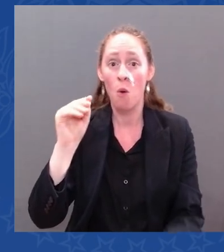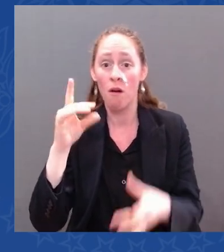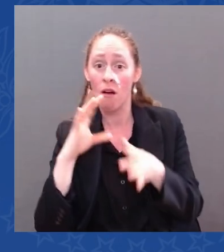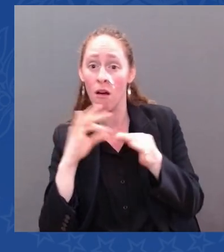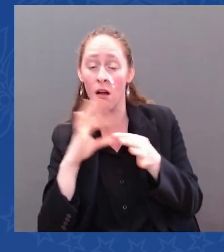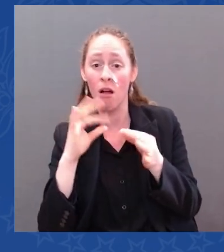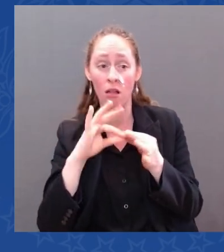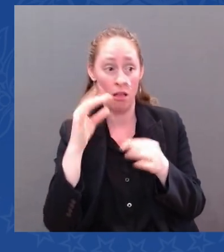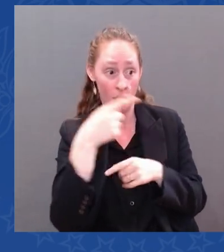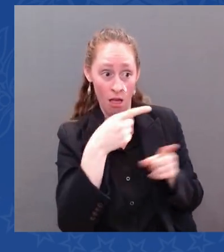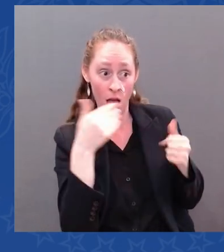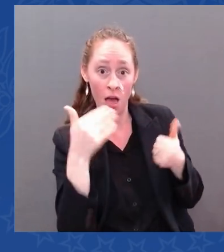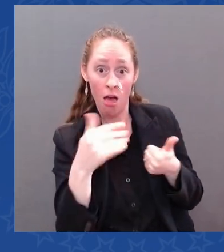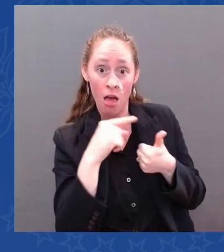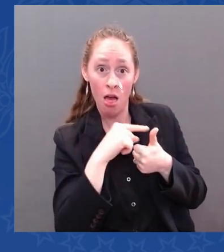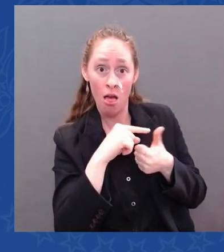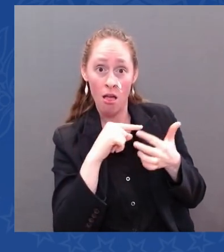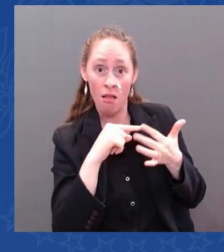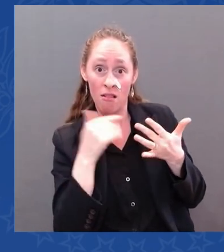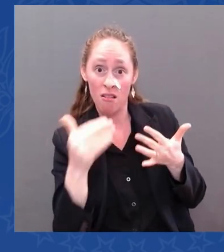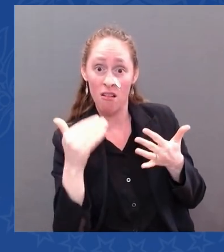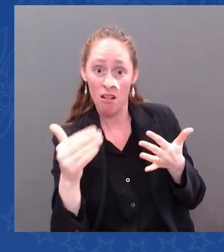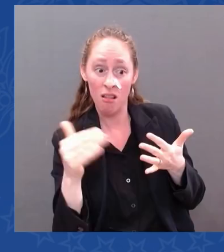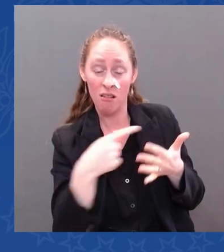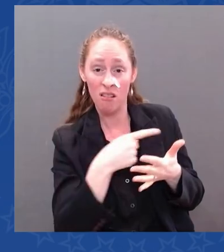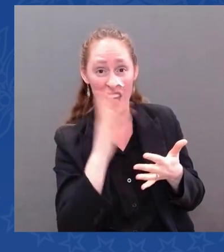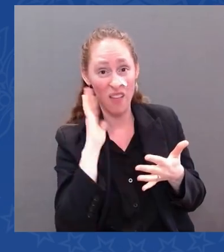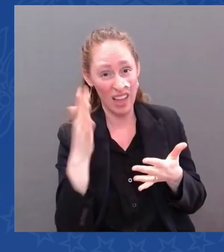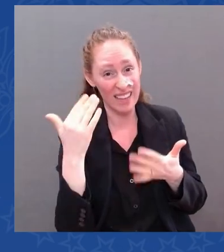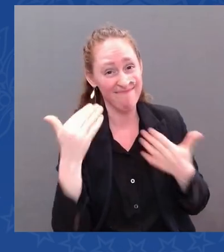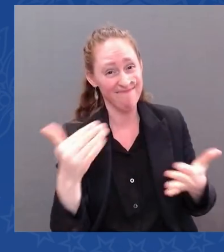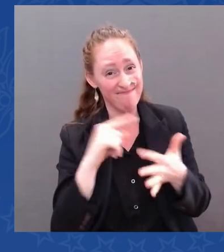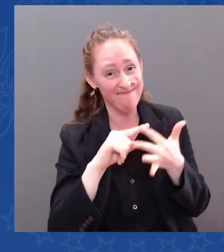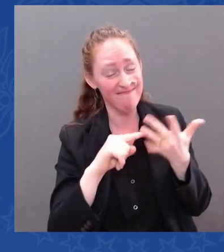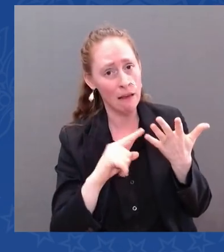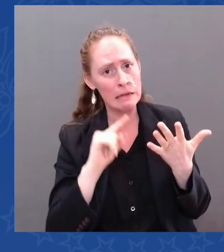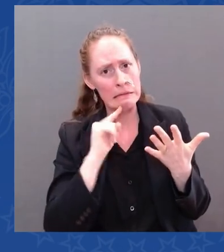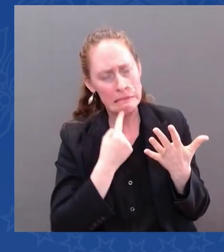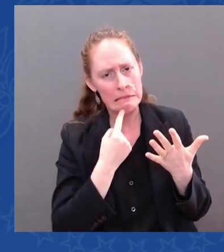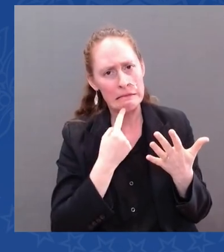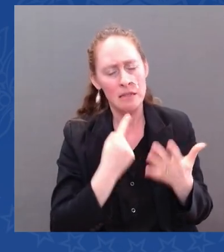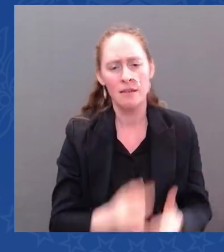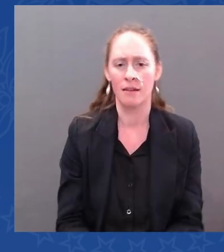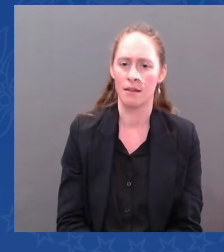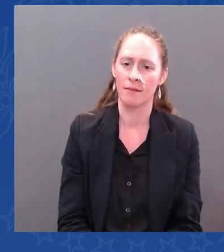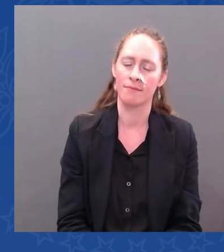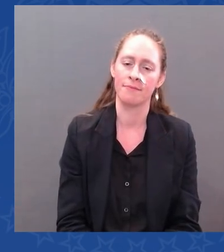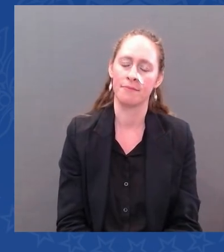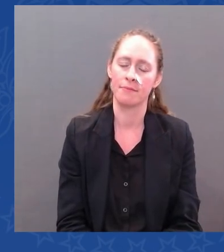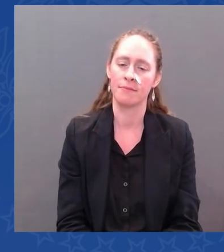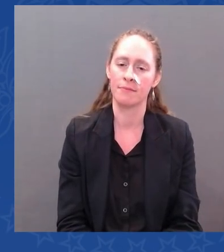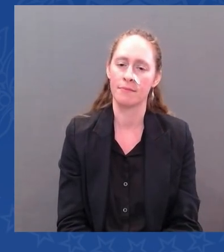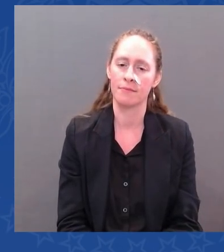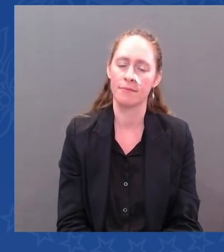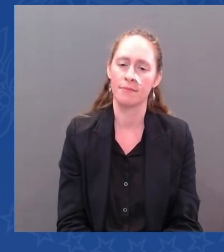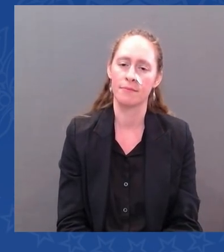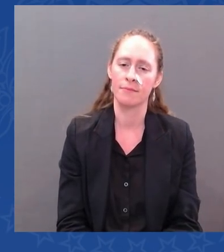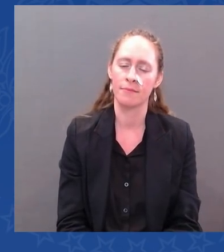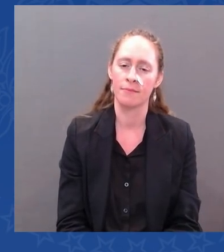that I was able to declassify a whole range of operations that they were about to engage in